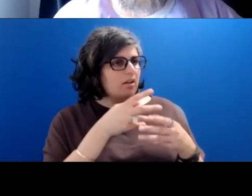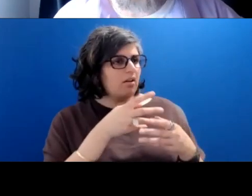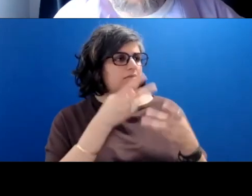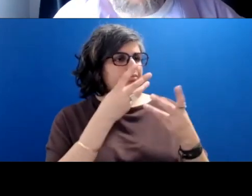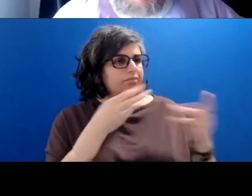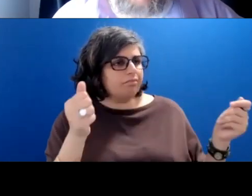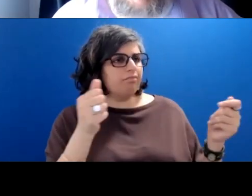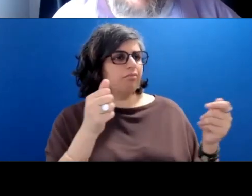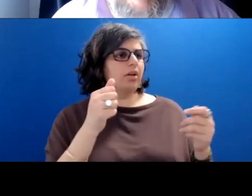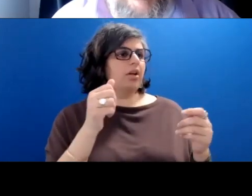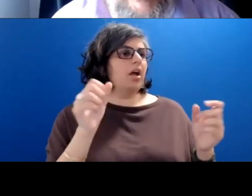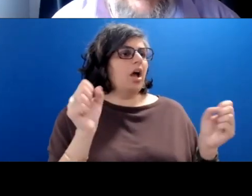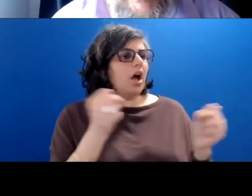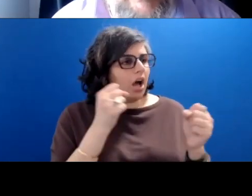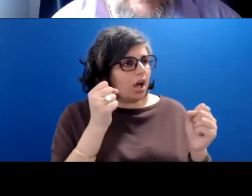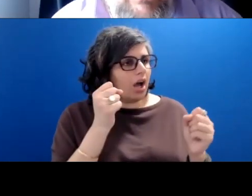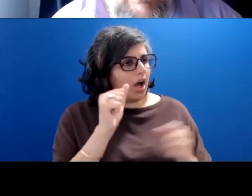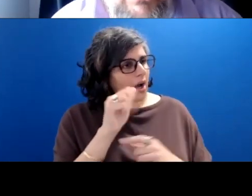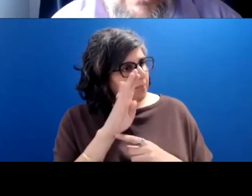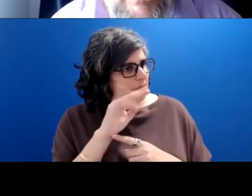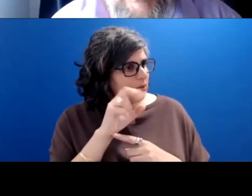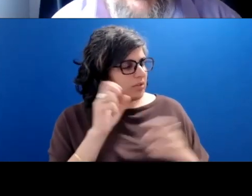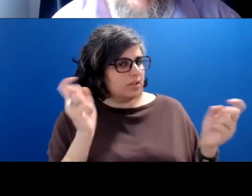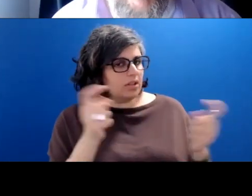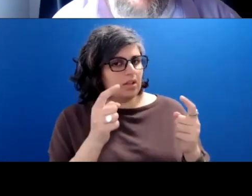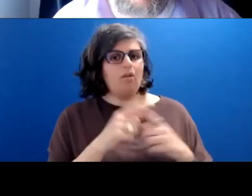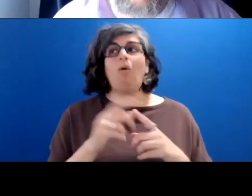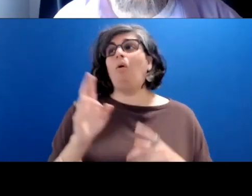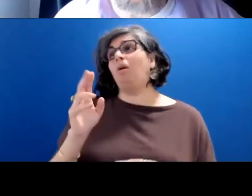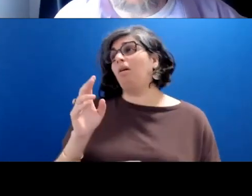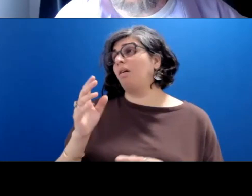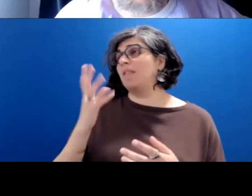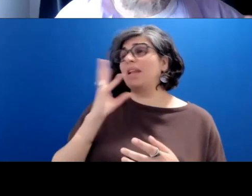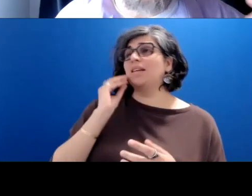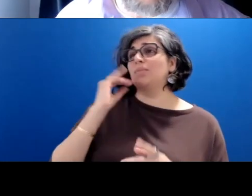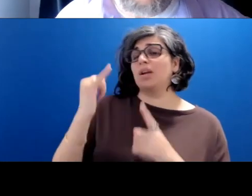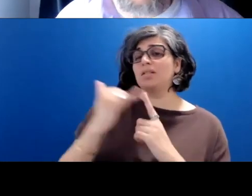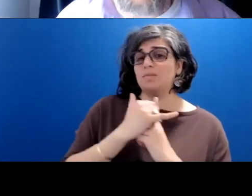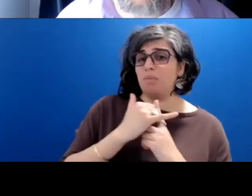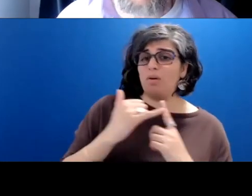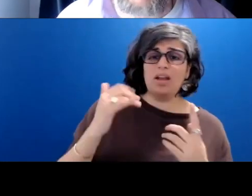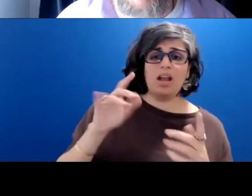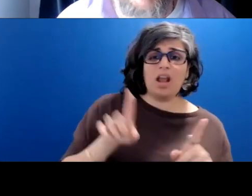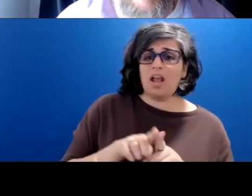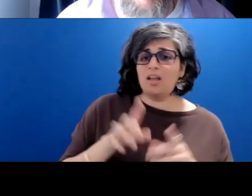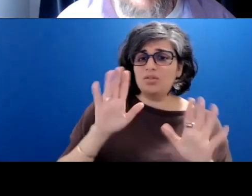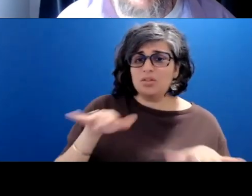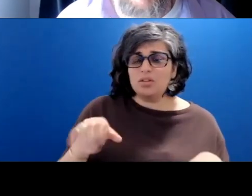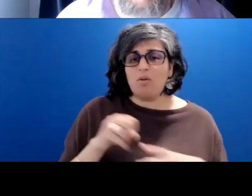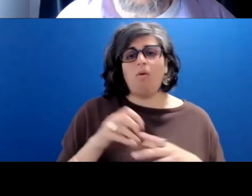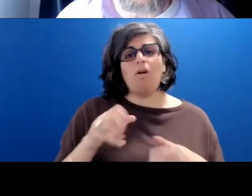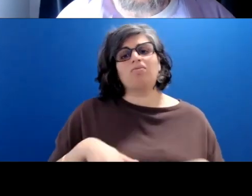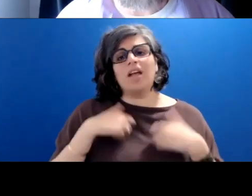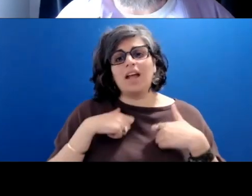People may not disclose things like that they were bullied as children or have life experiences that are really discriminatory.